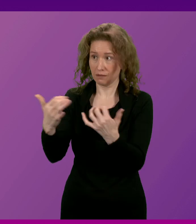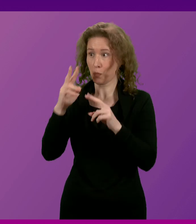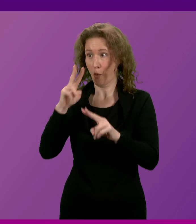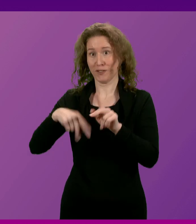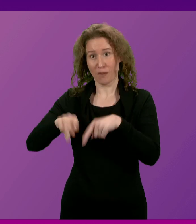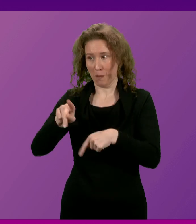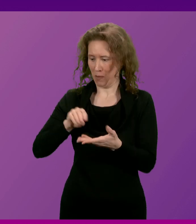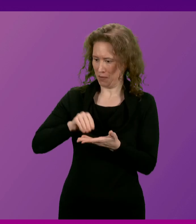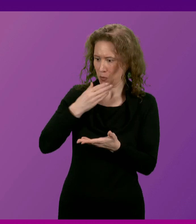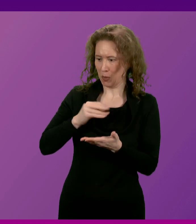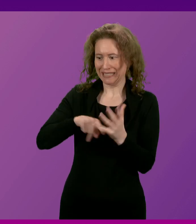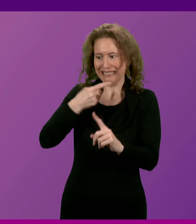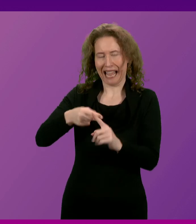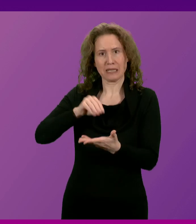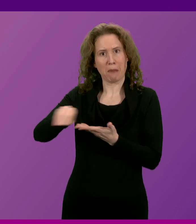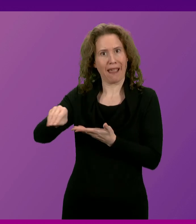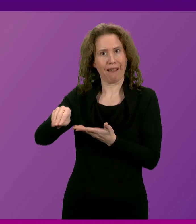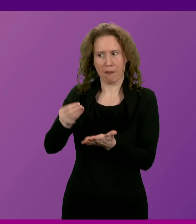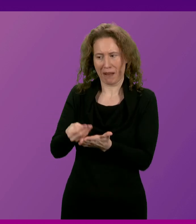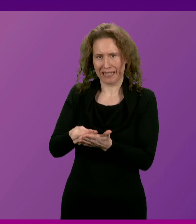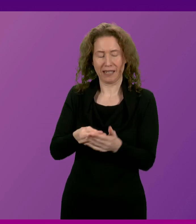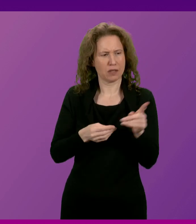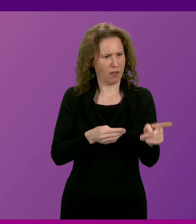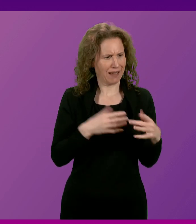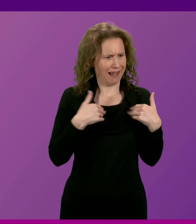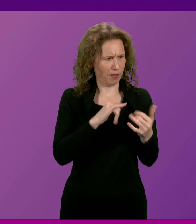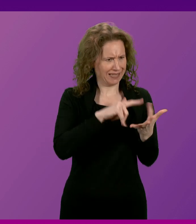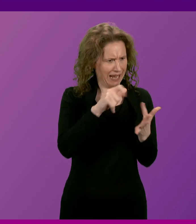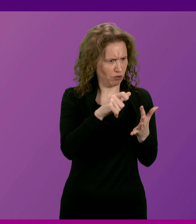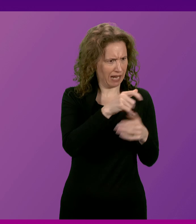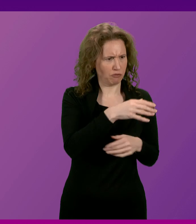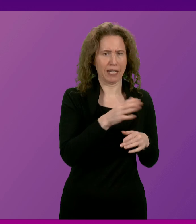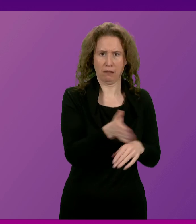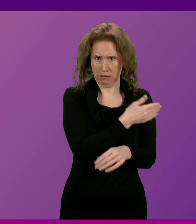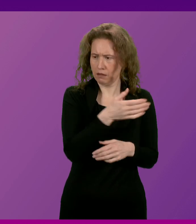shamed health and social care secretary for someone who is even less serious.